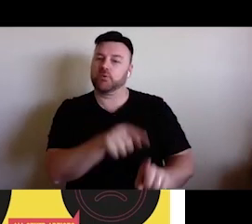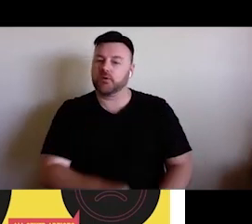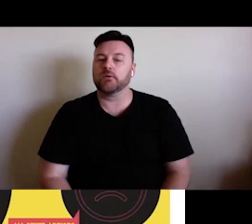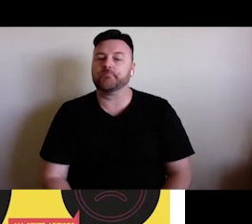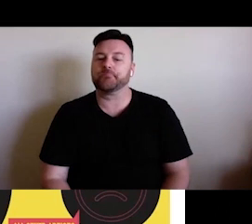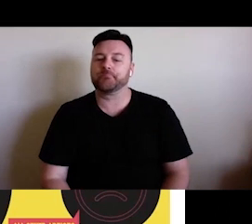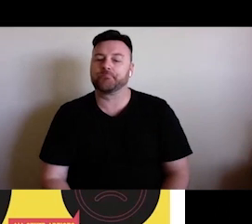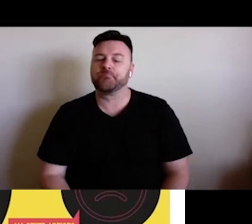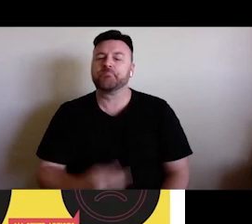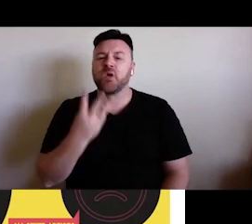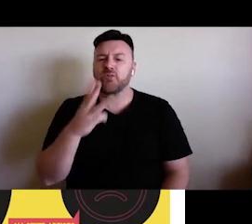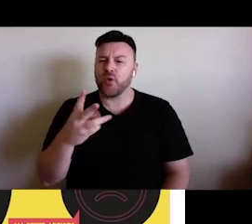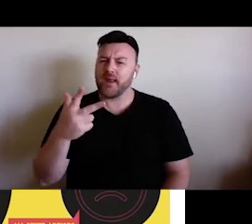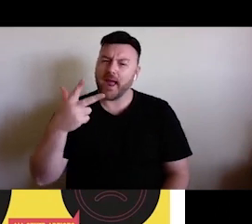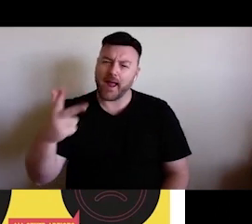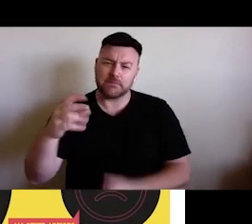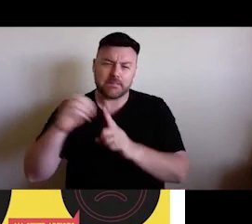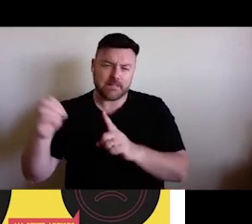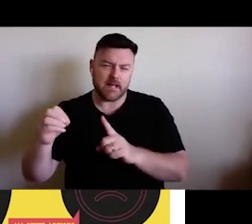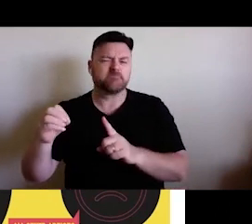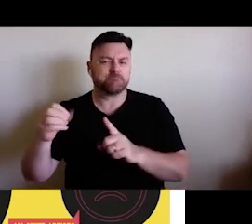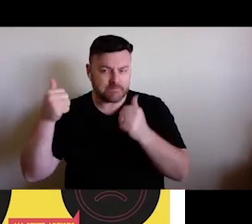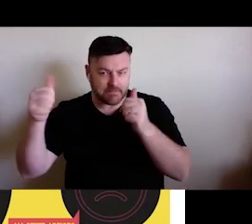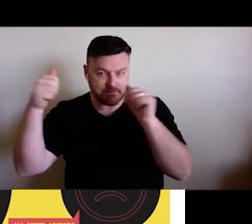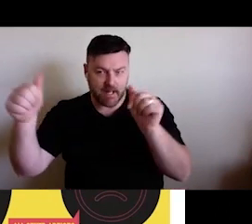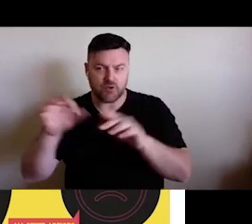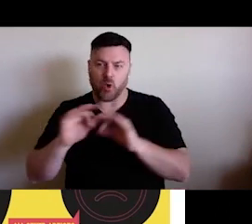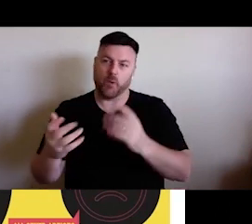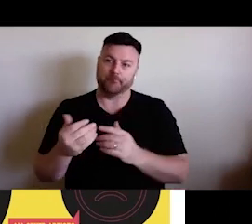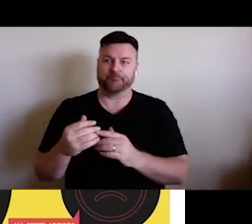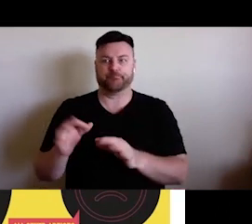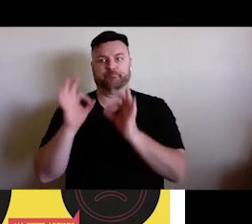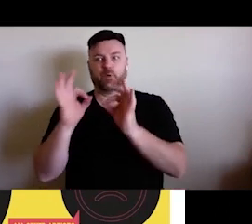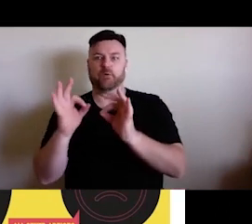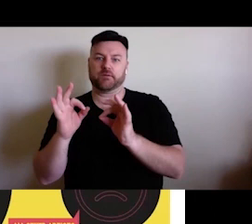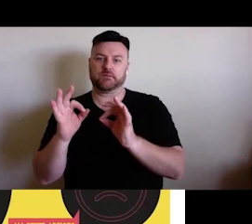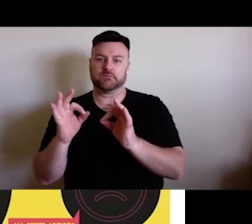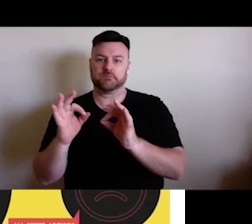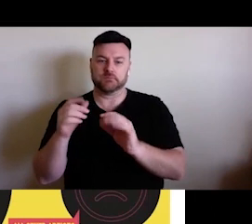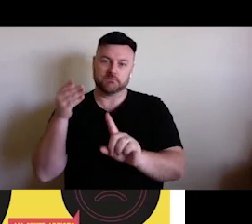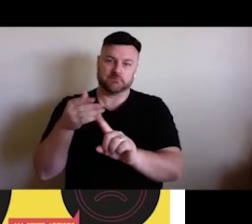talked about before, but the average is about $15,000. So, you know,